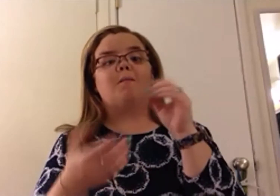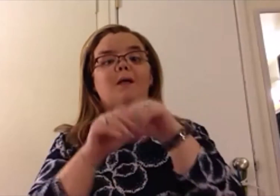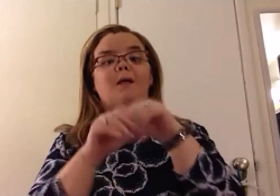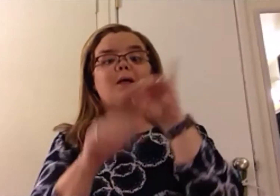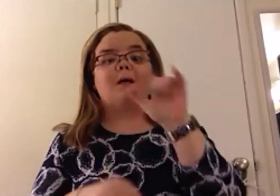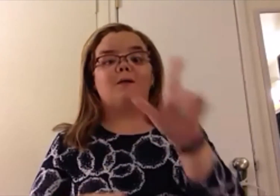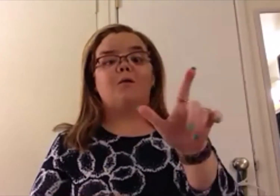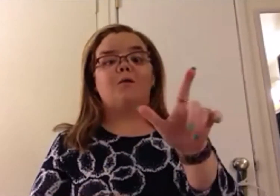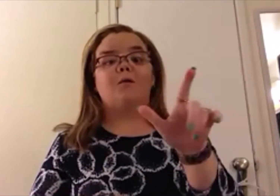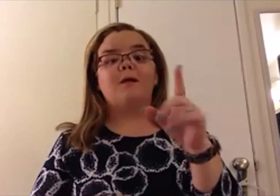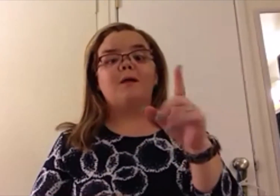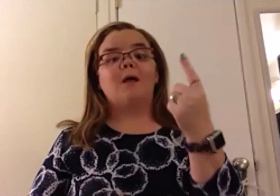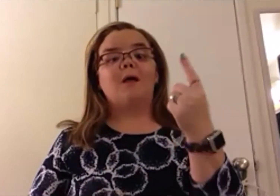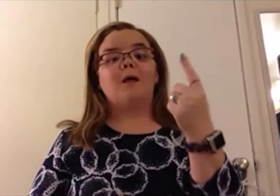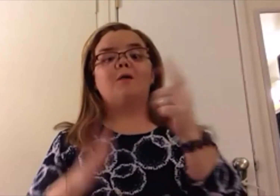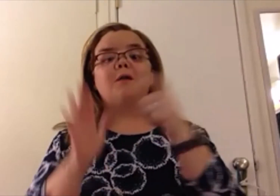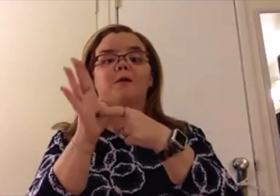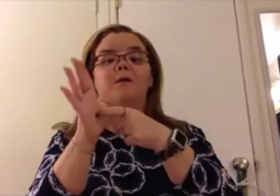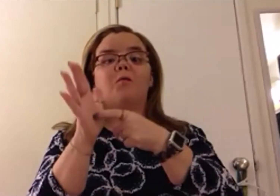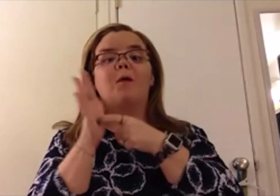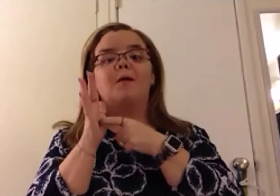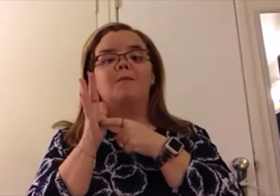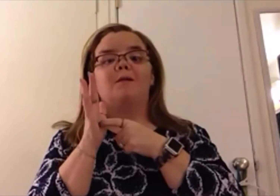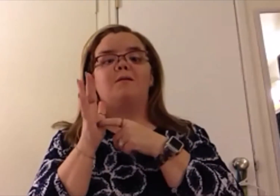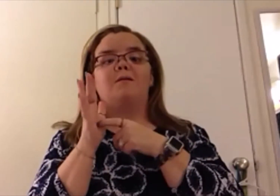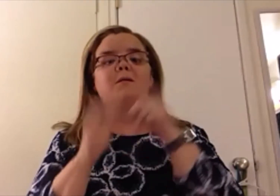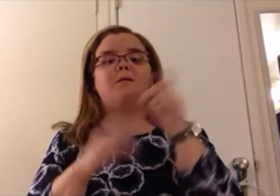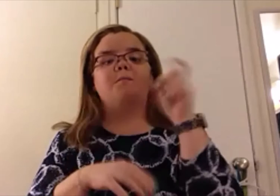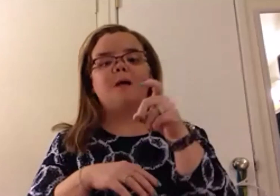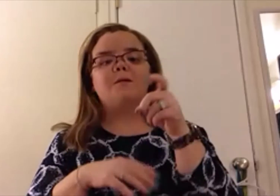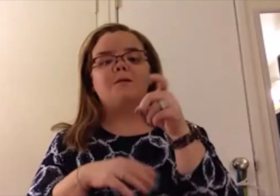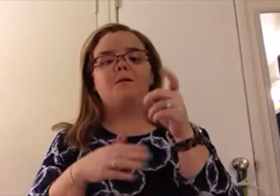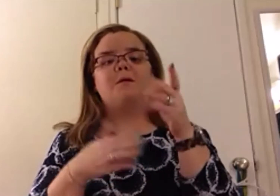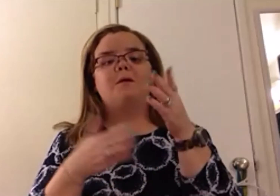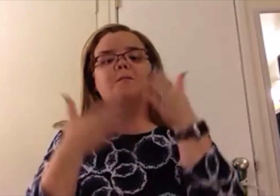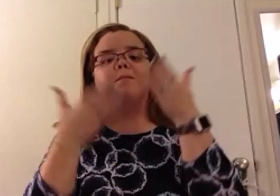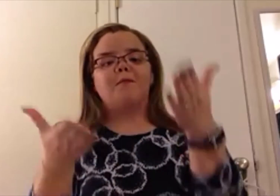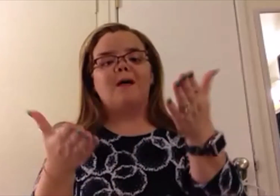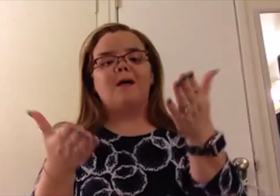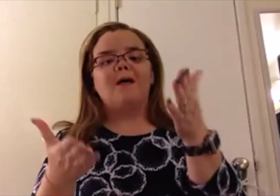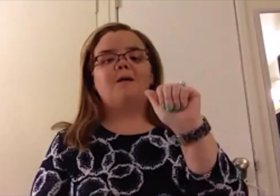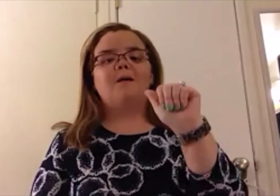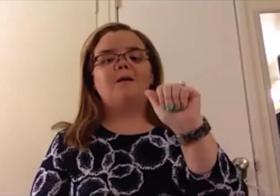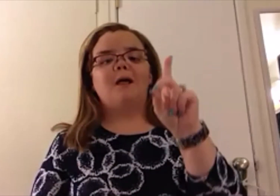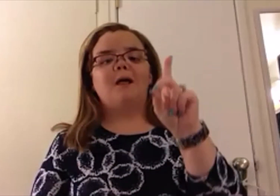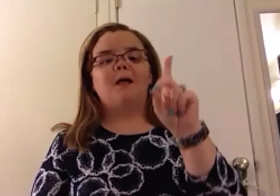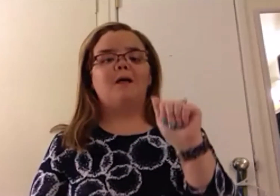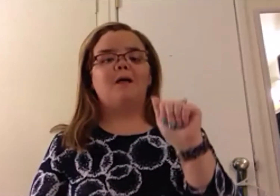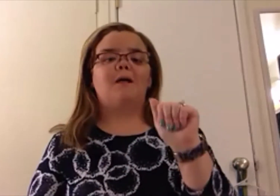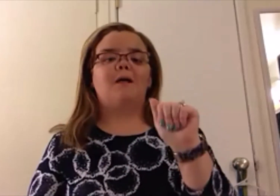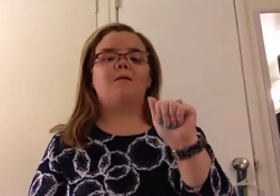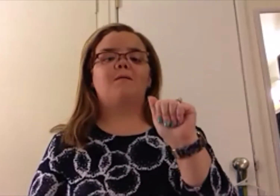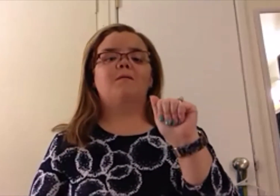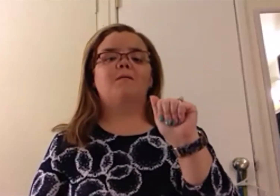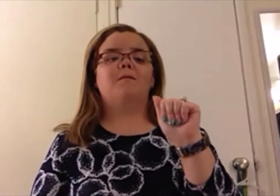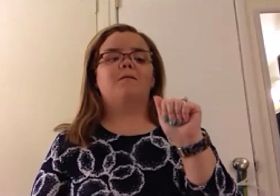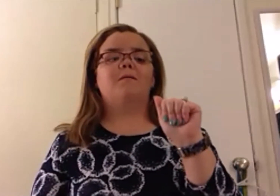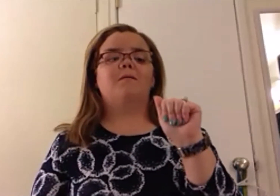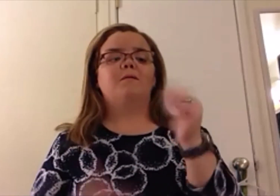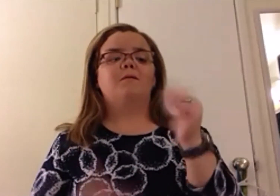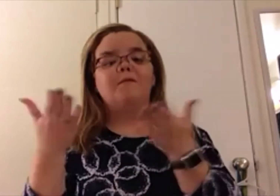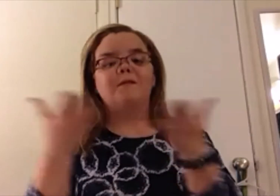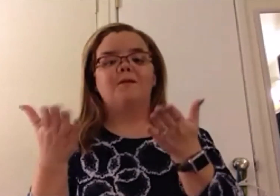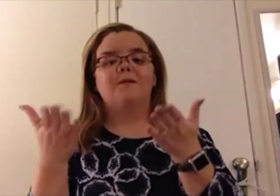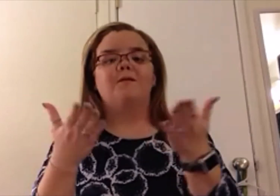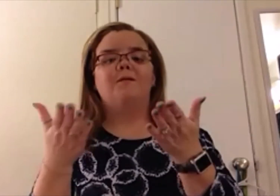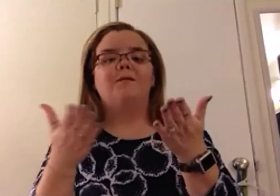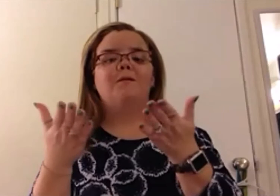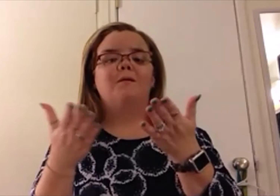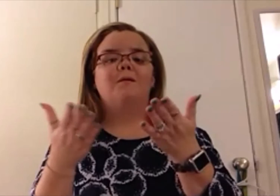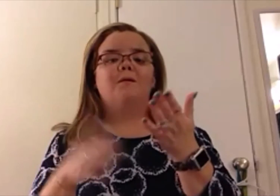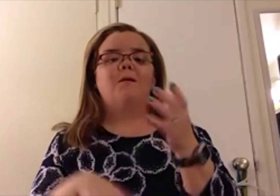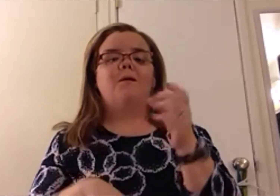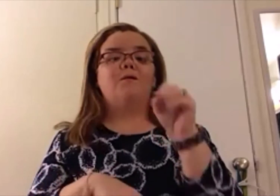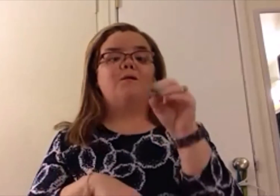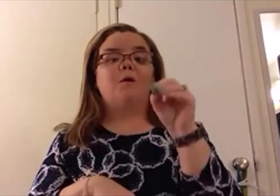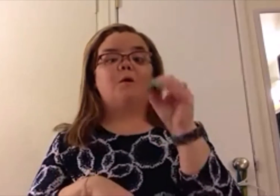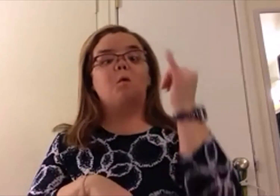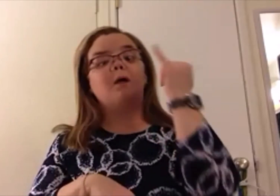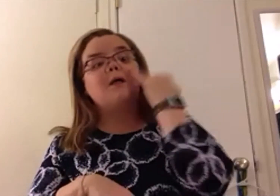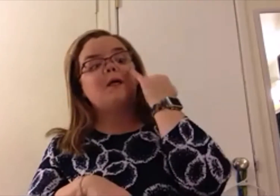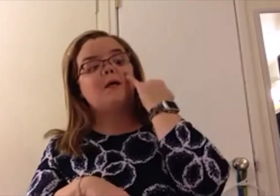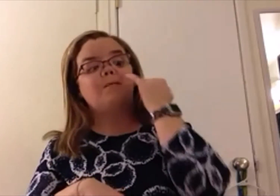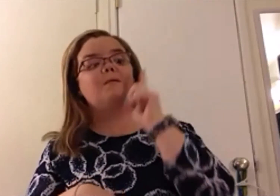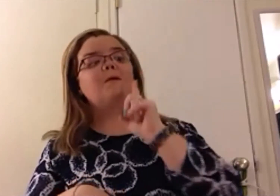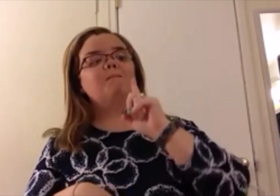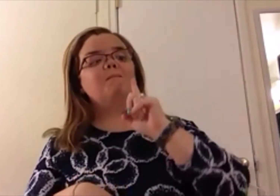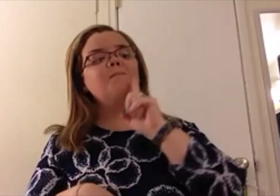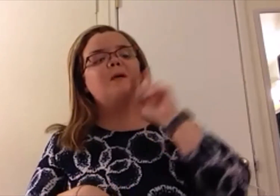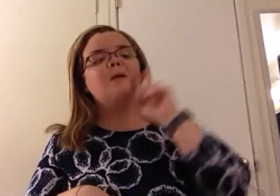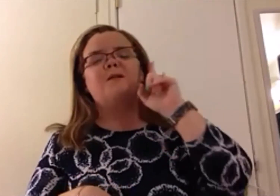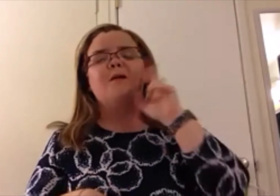and in illinois it's one of the requirements you must provide ADA services so if a deaf